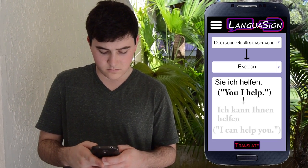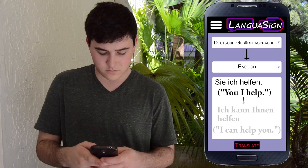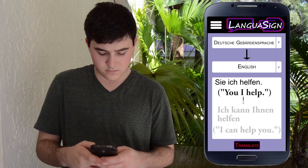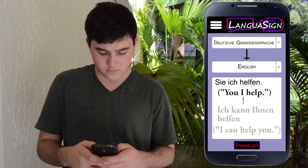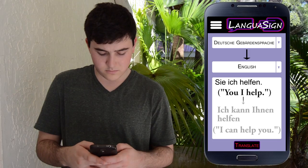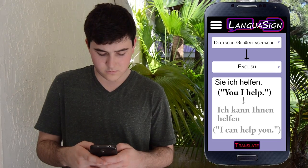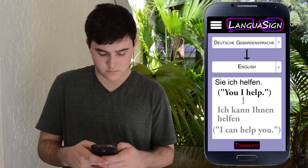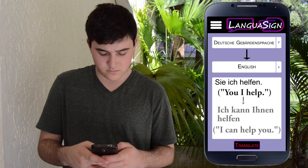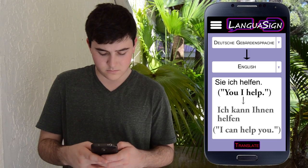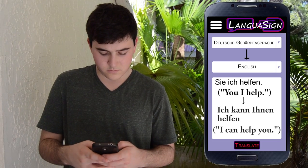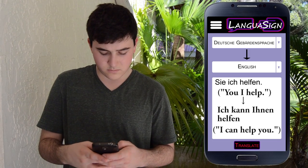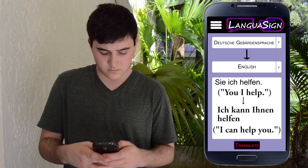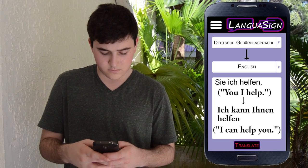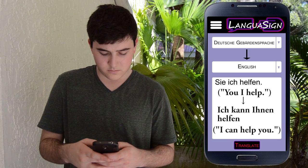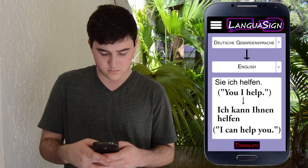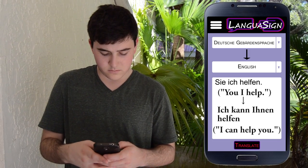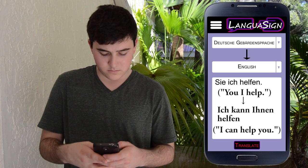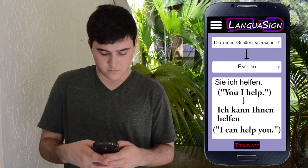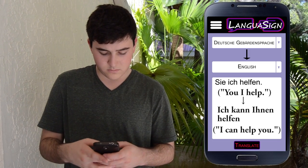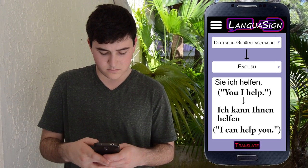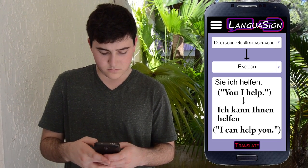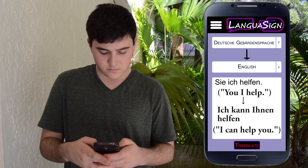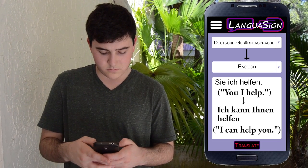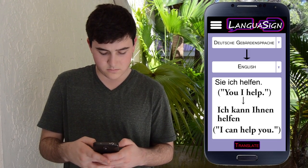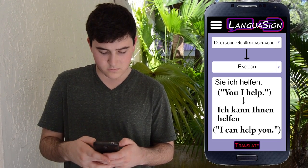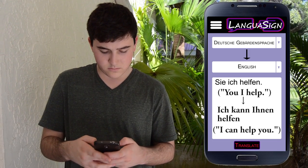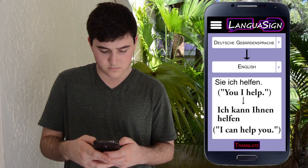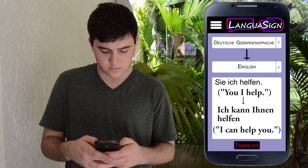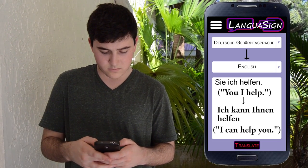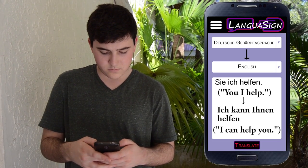proper form of their spoken language's grammar, and further to any language or other sign